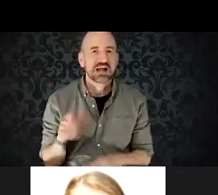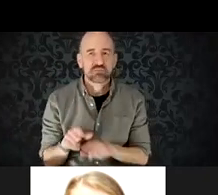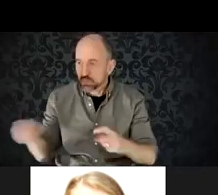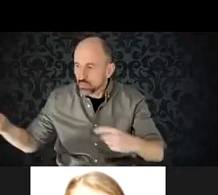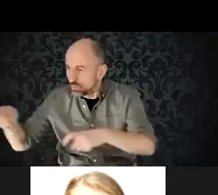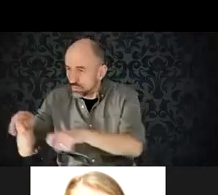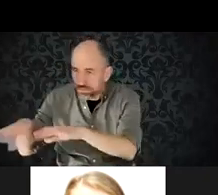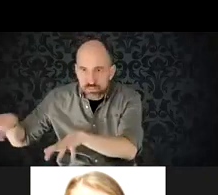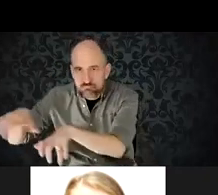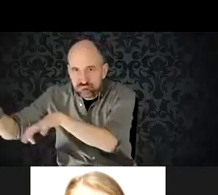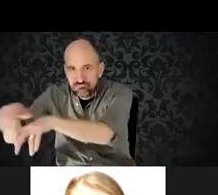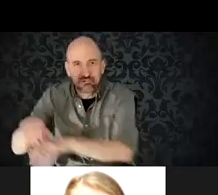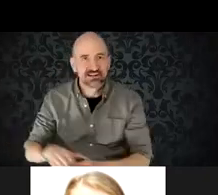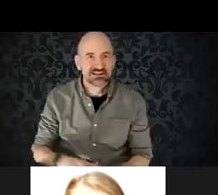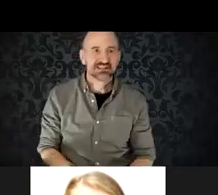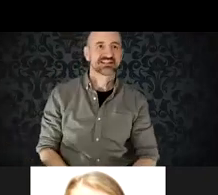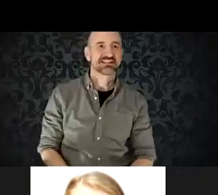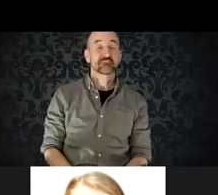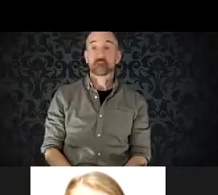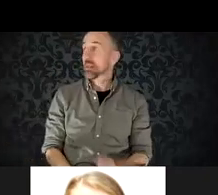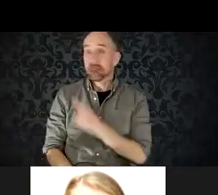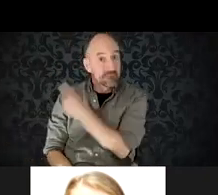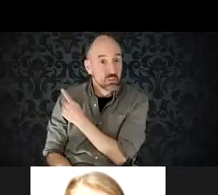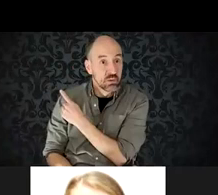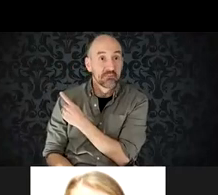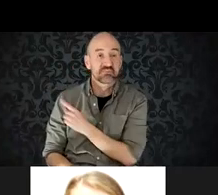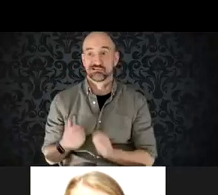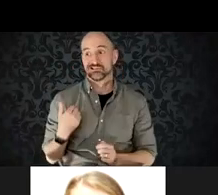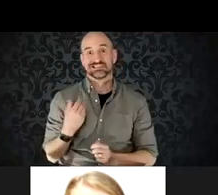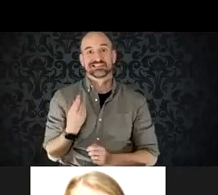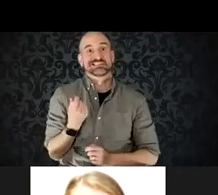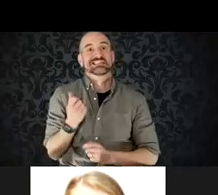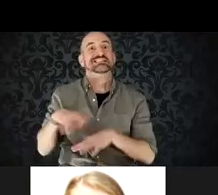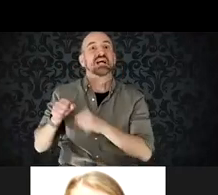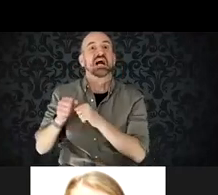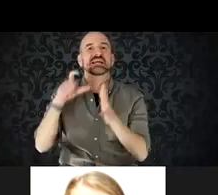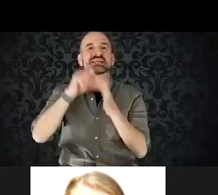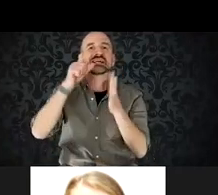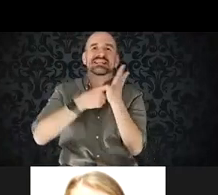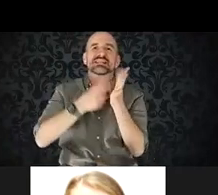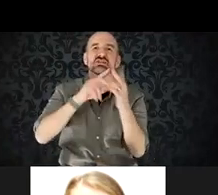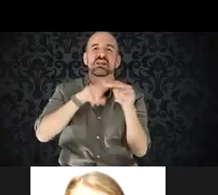along and really sort of engage with nature, as well as the wildlife. This is one that we are